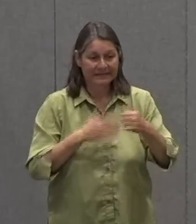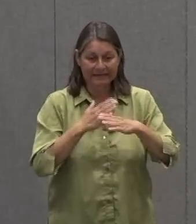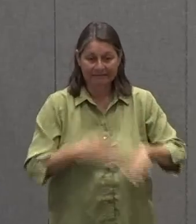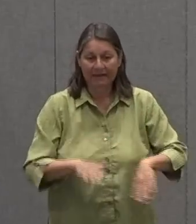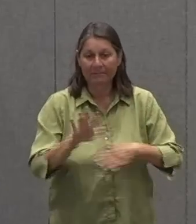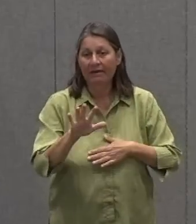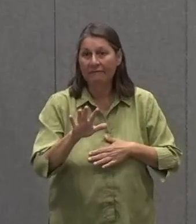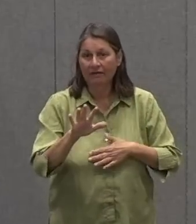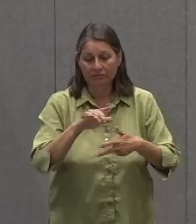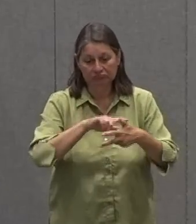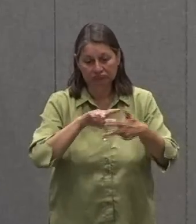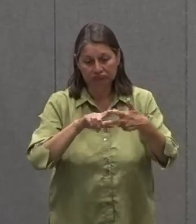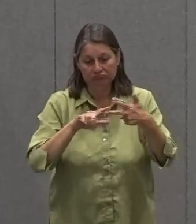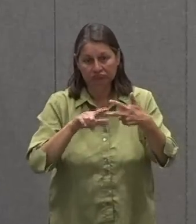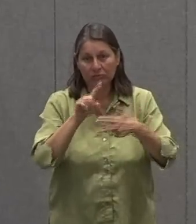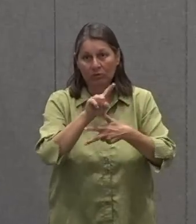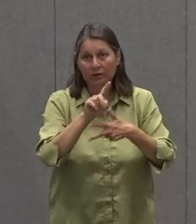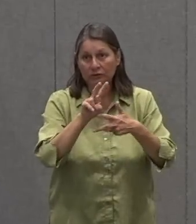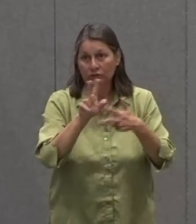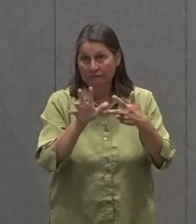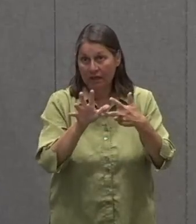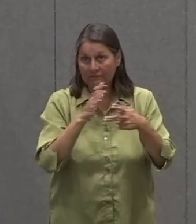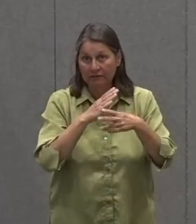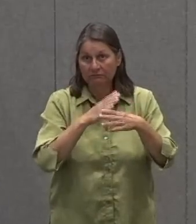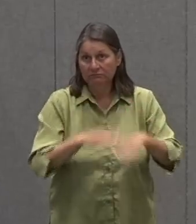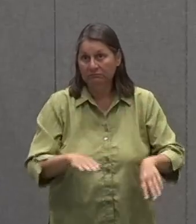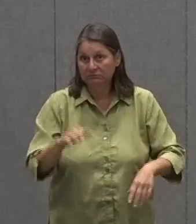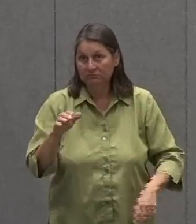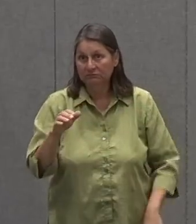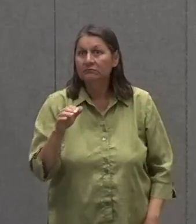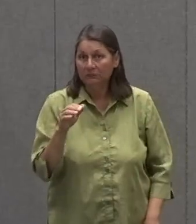All those numbers could go into 10,